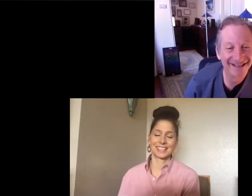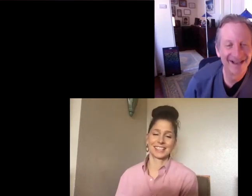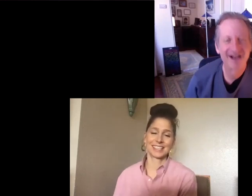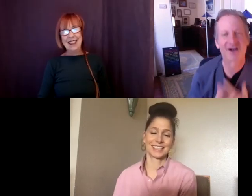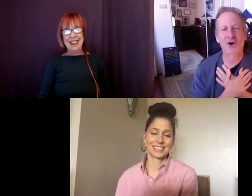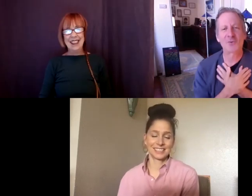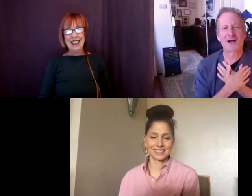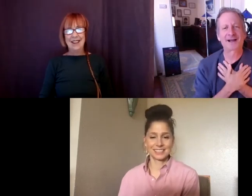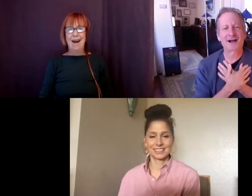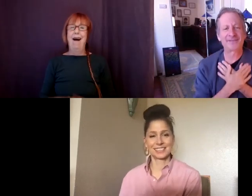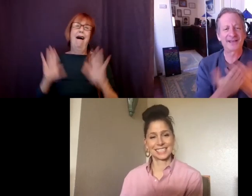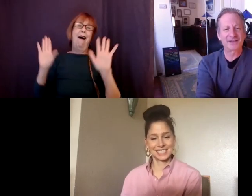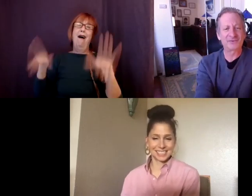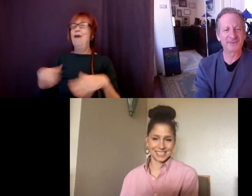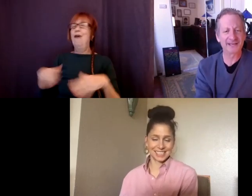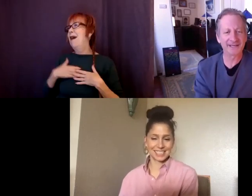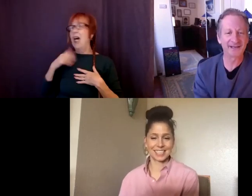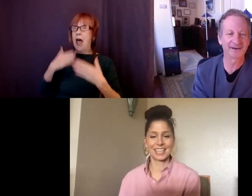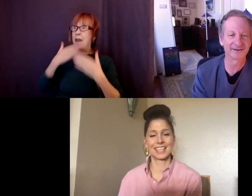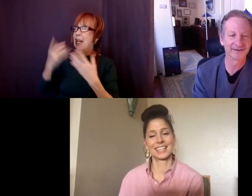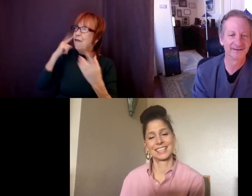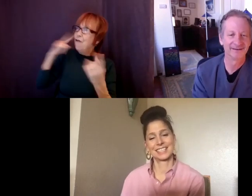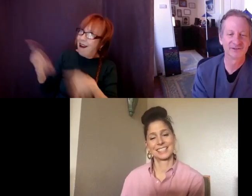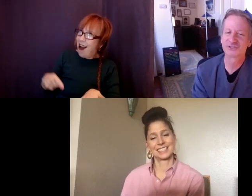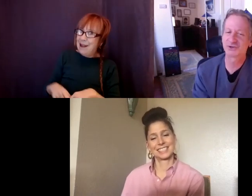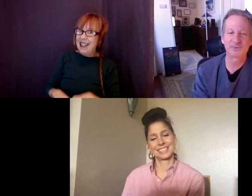DAVID - Oh my God, thank you for being here. You're so beautiful.